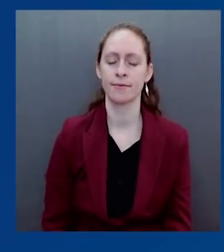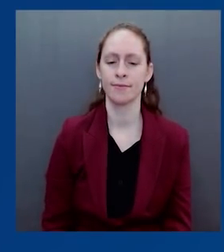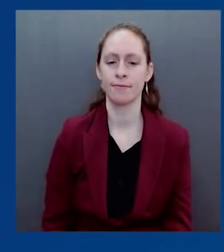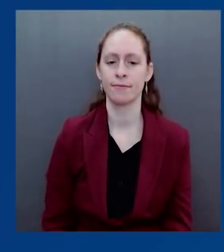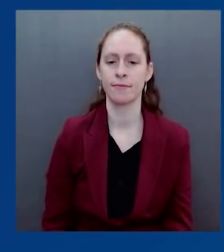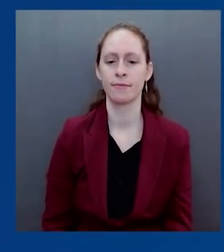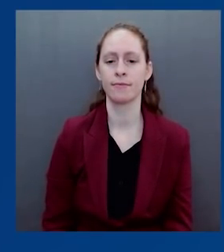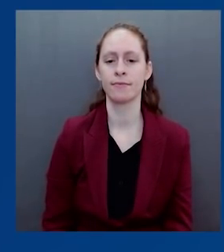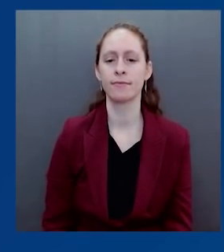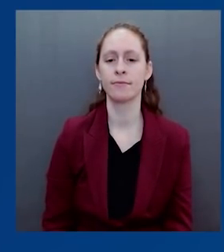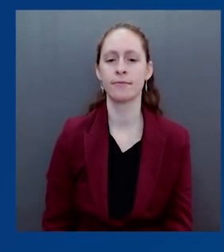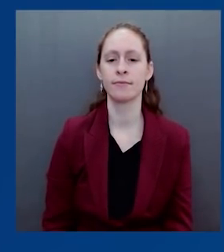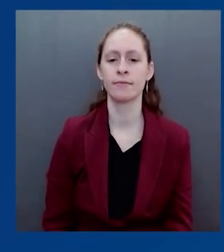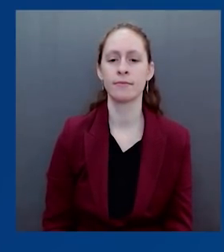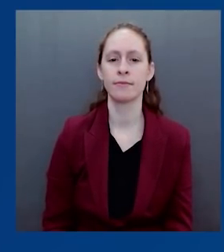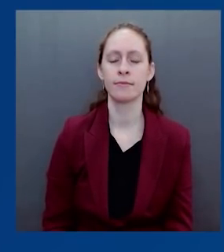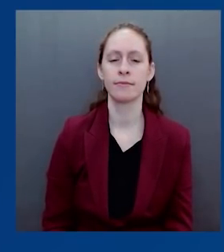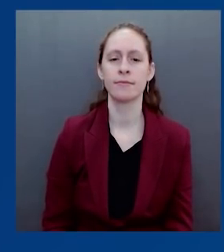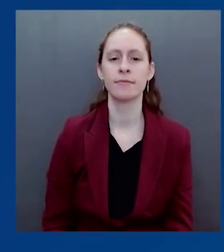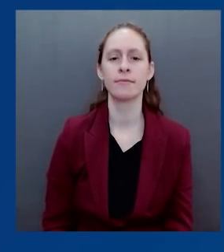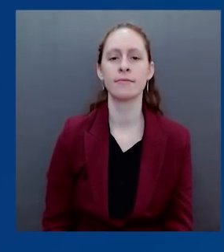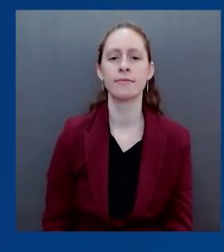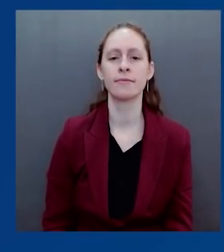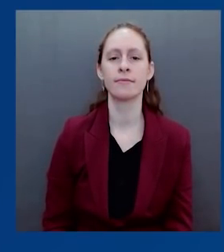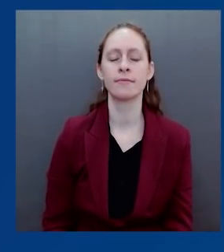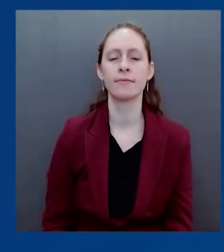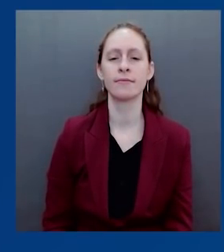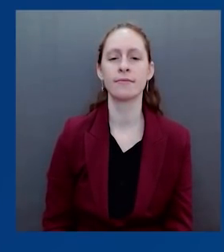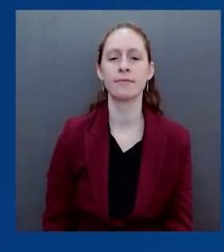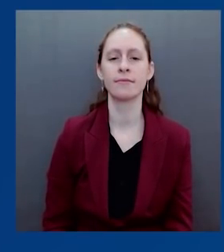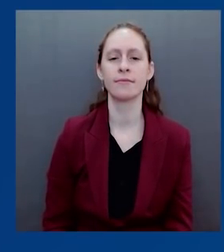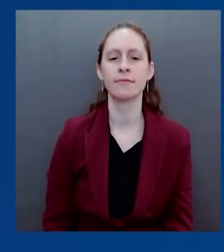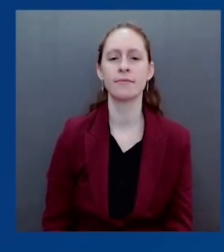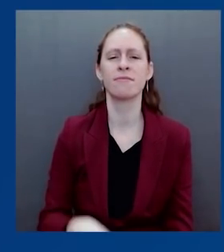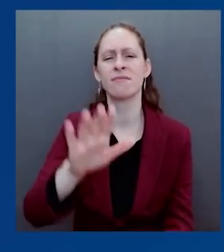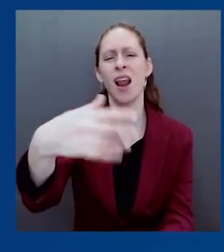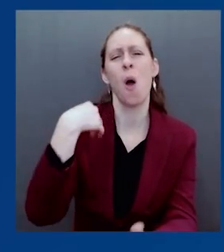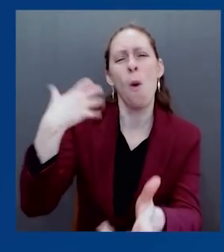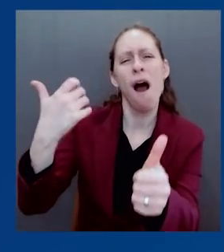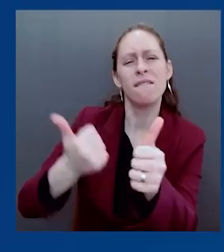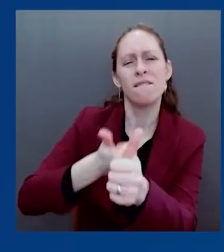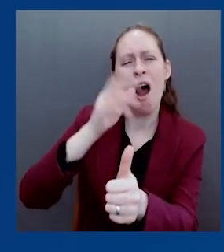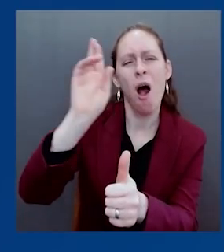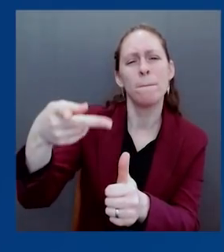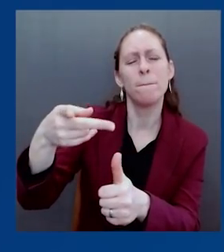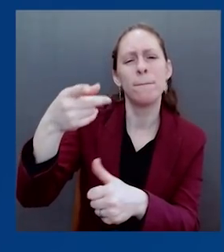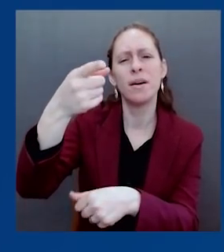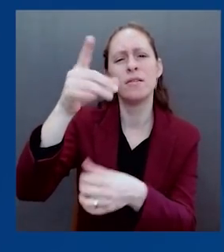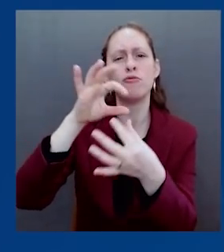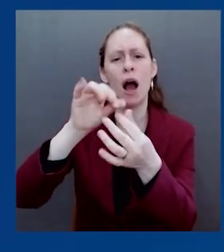ask a follow-up about the school testing expansion. For these tests that you're making available